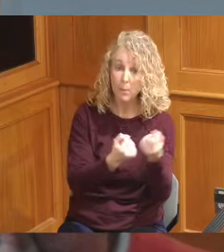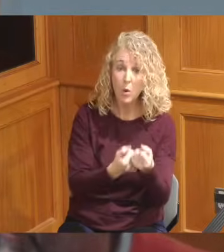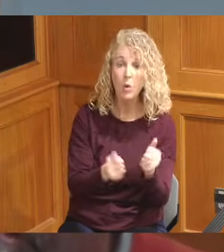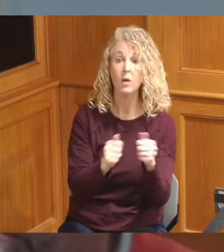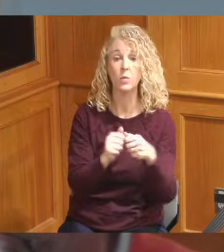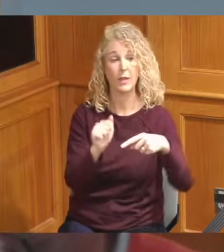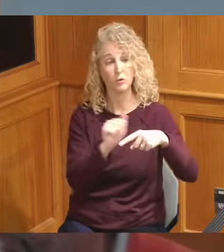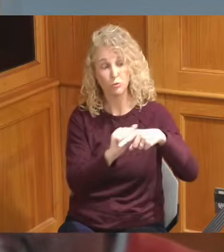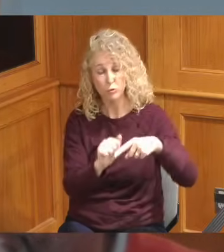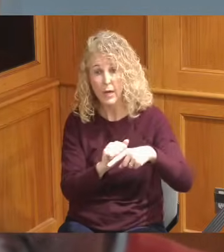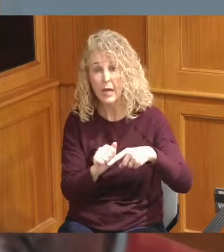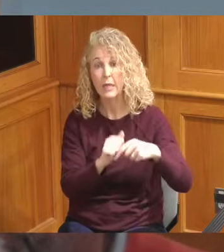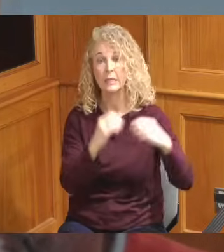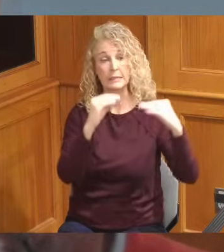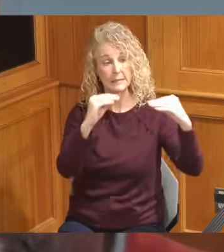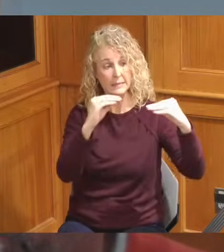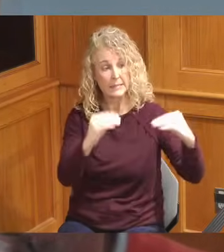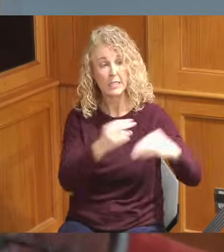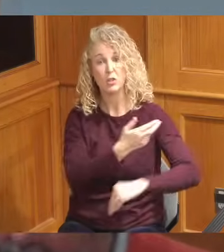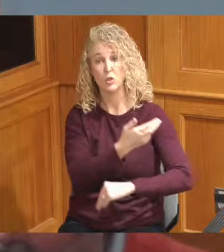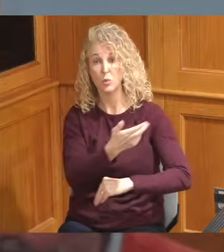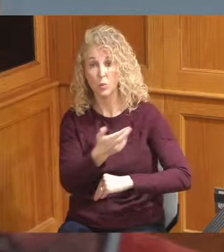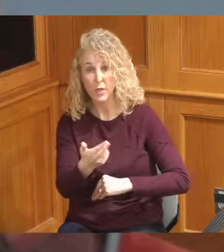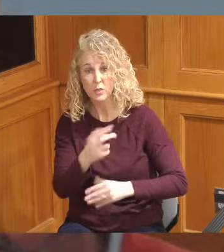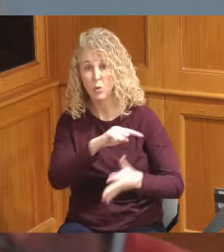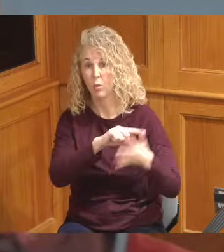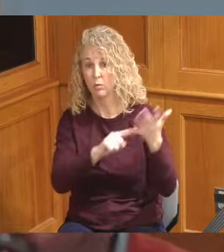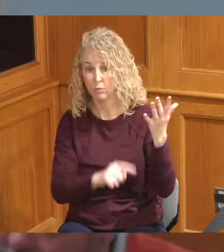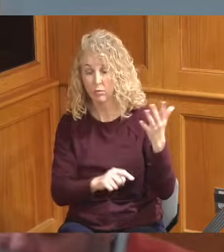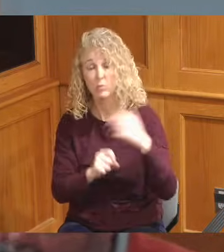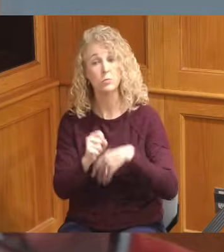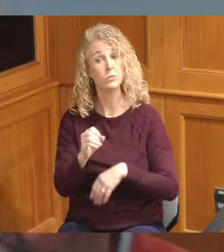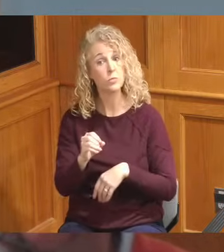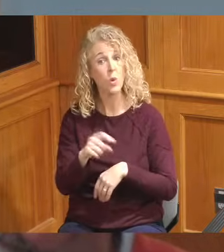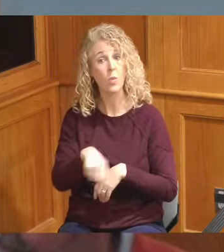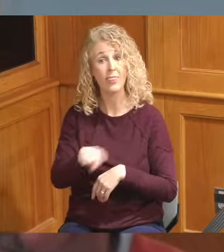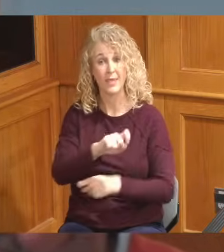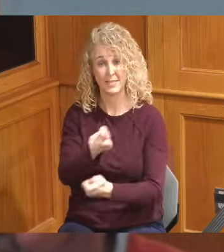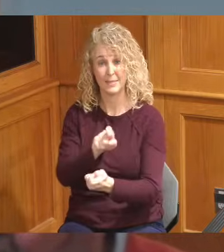to work with the children that are placed with them. And so these various organizations,